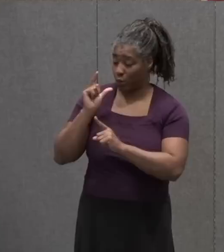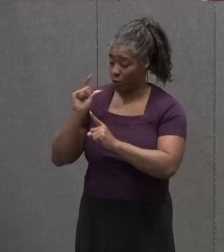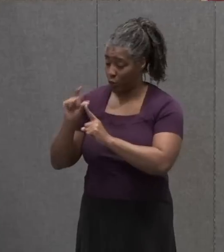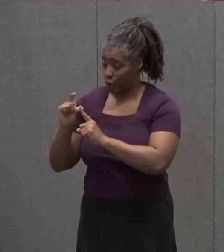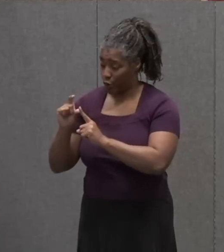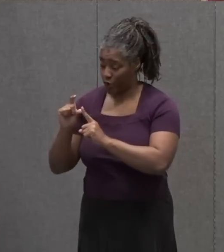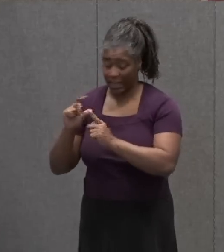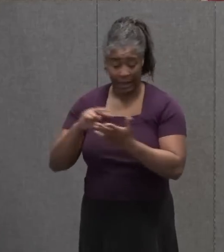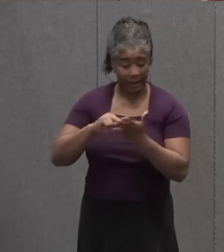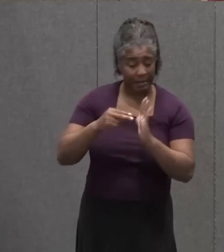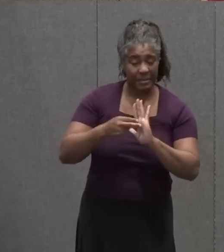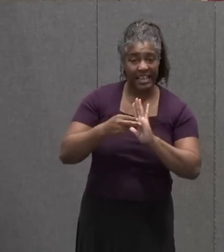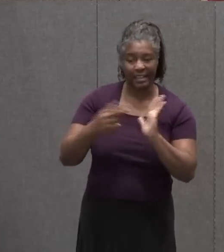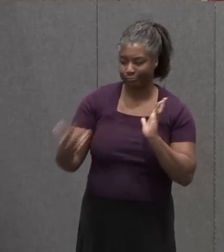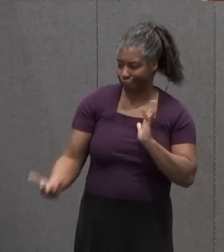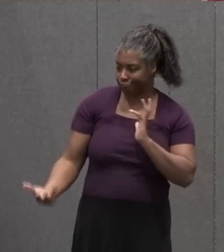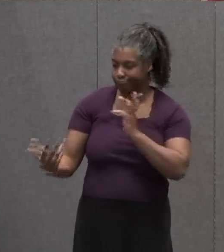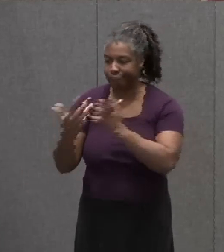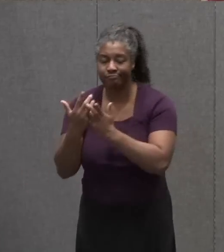and then drew a picture of what that word meant.